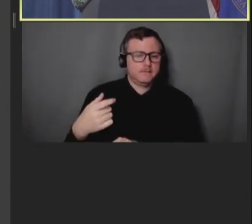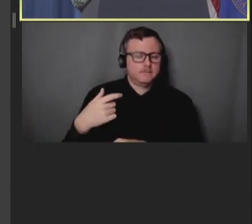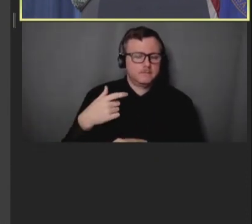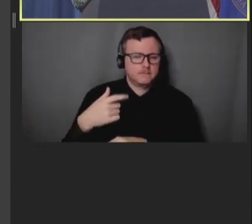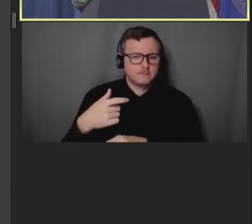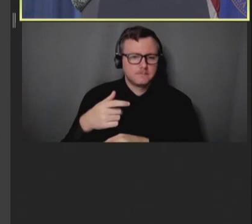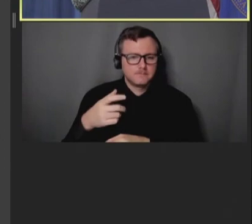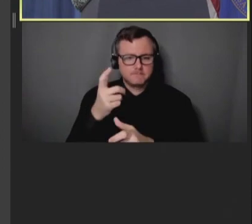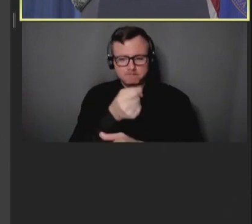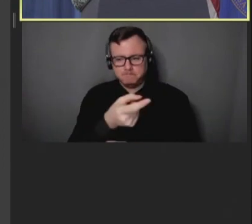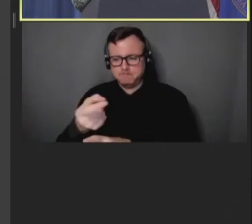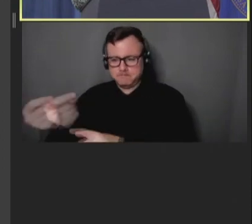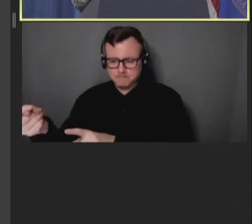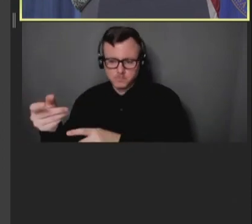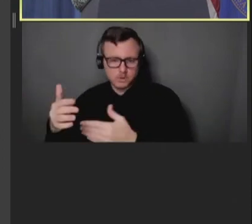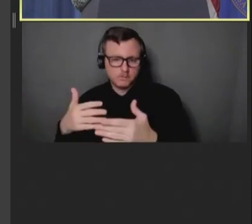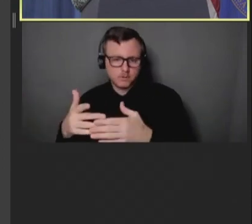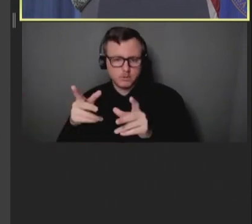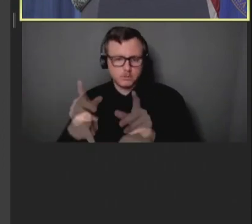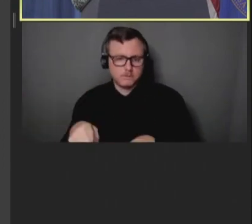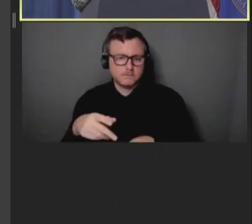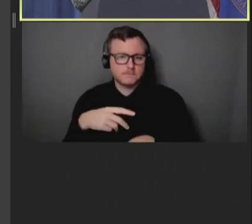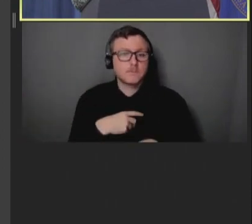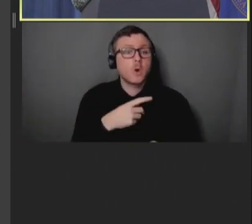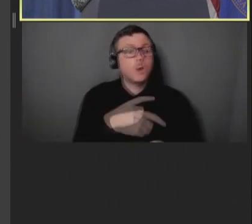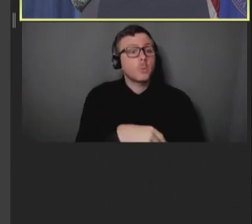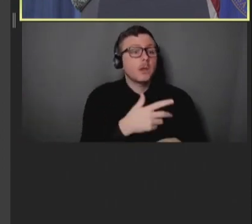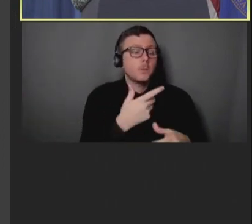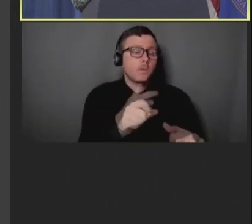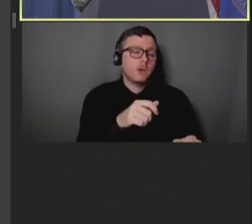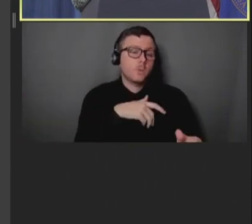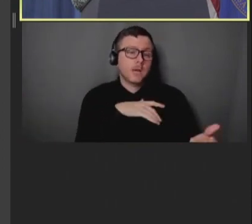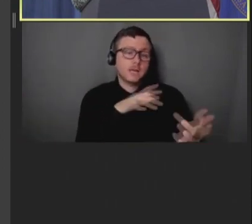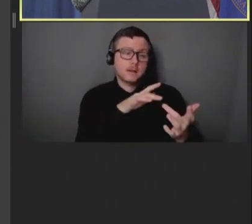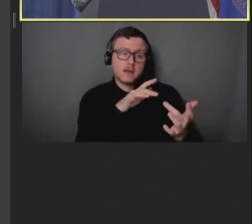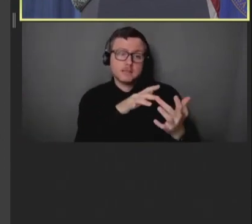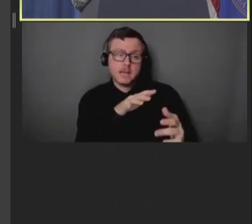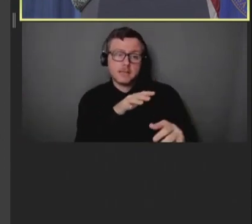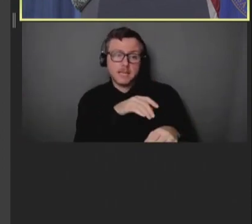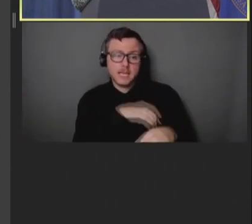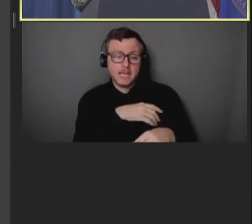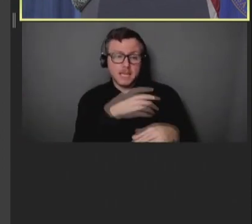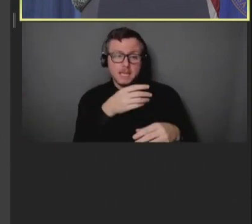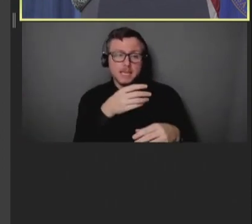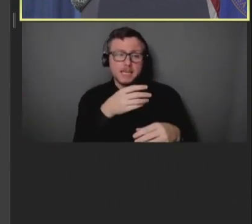and said, if you'll talk about getting vaccinated, we'll vaccinate you, so come on down. So they did.